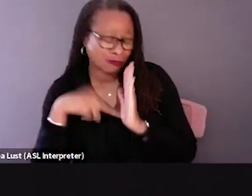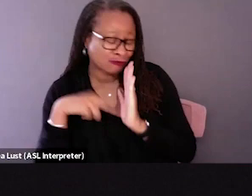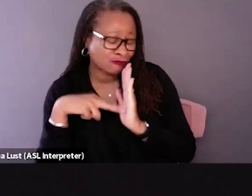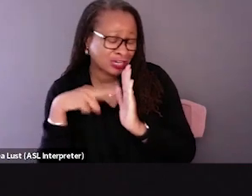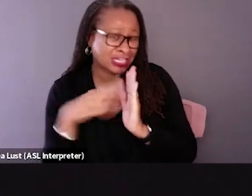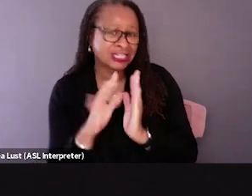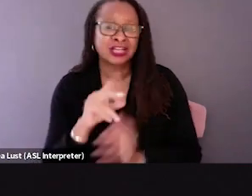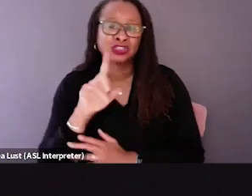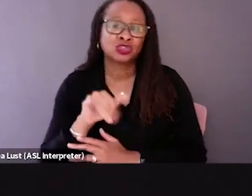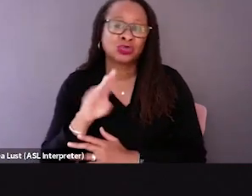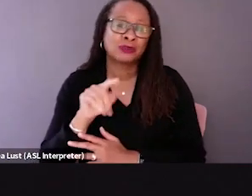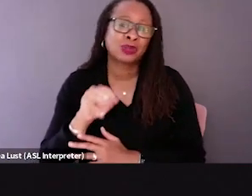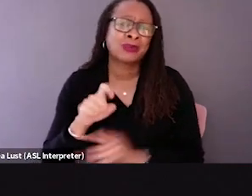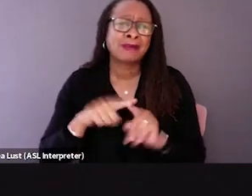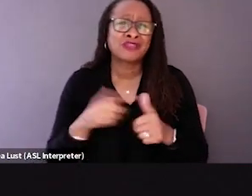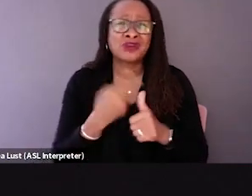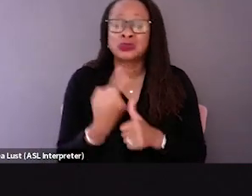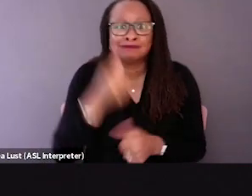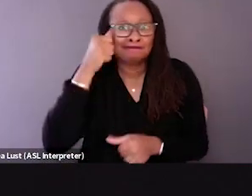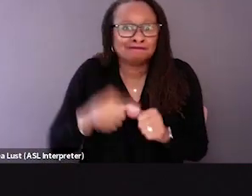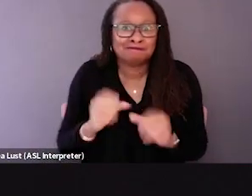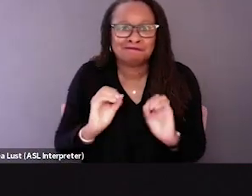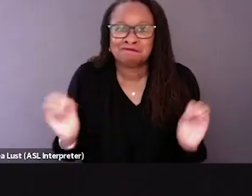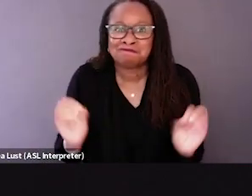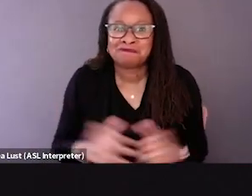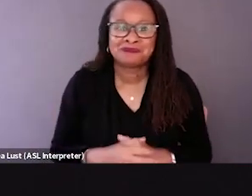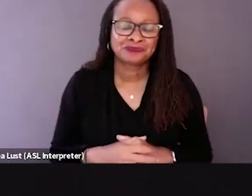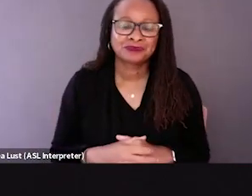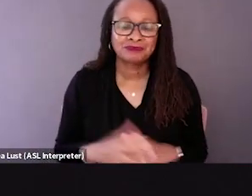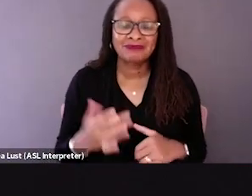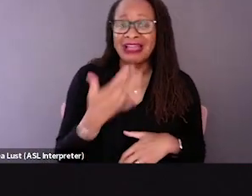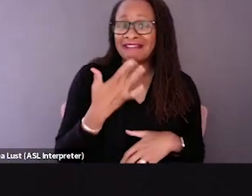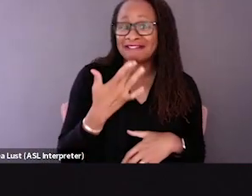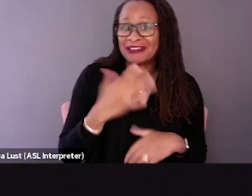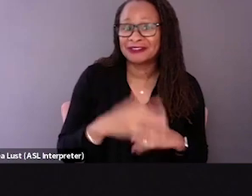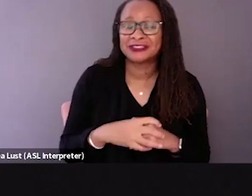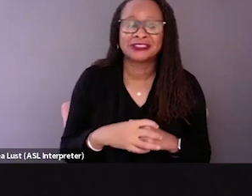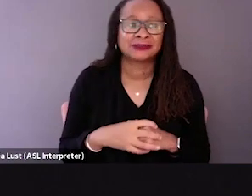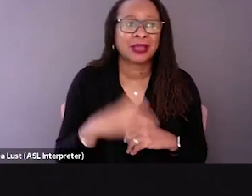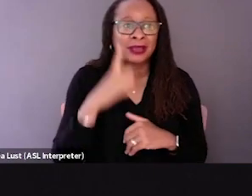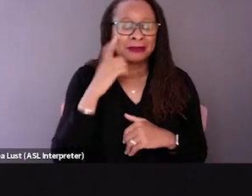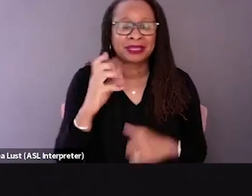but I don't remember what the first one was. I know, I mean I had so many favorites. "Margaret" was particularly meaningful because I was an early bloomer.